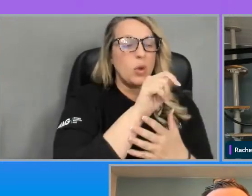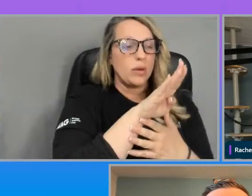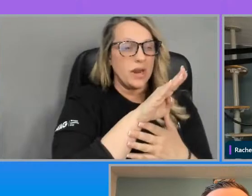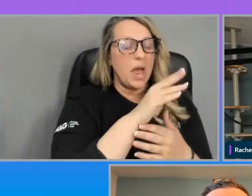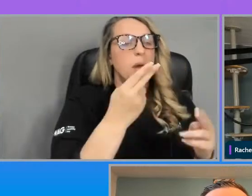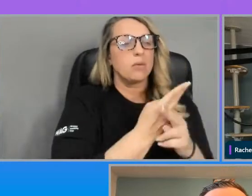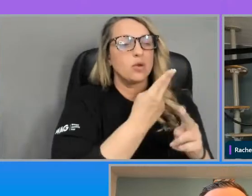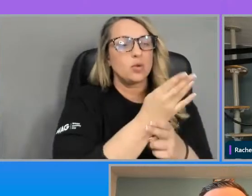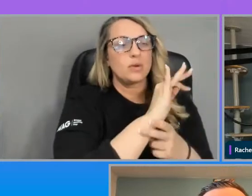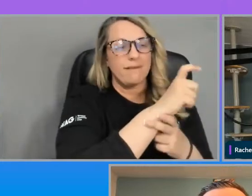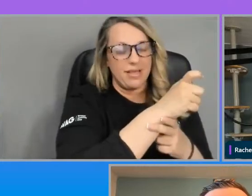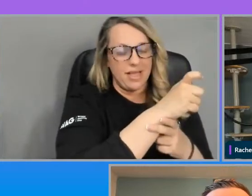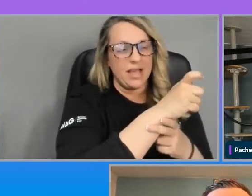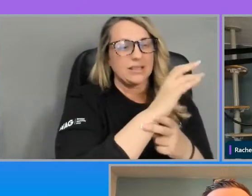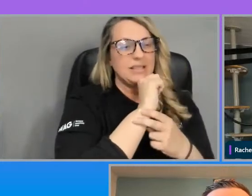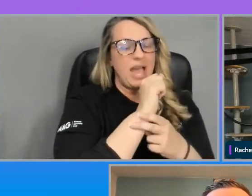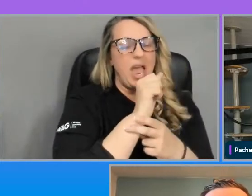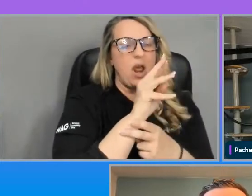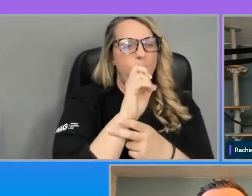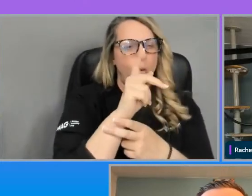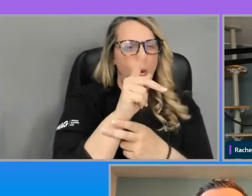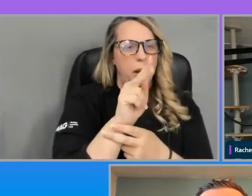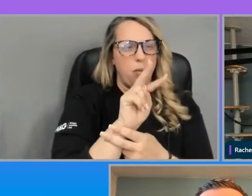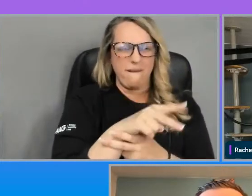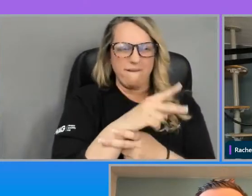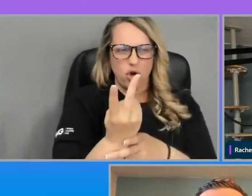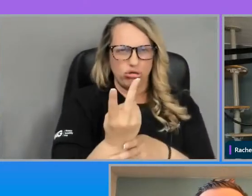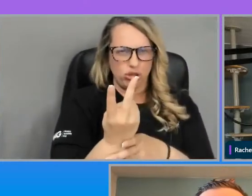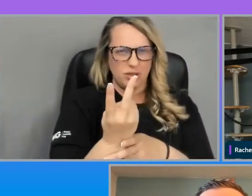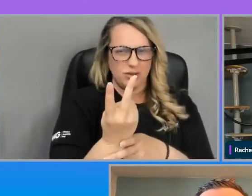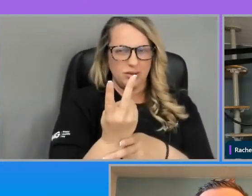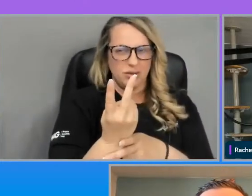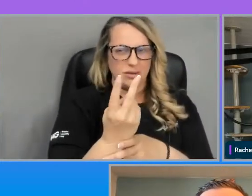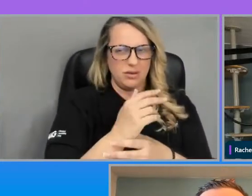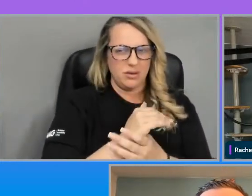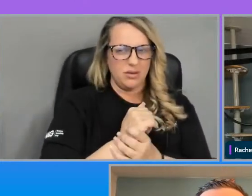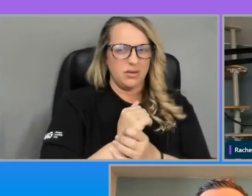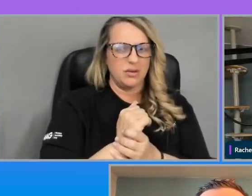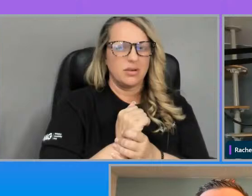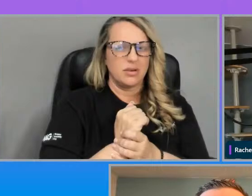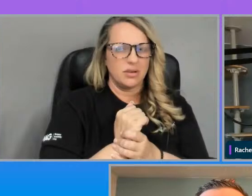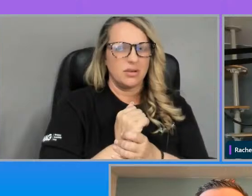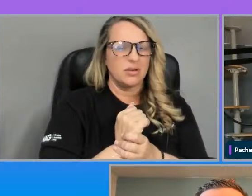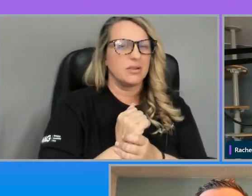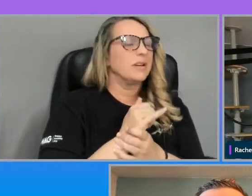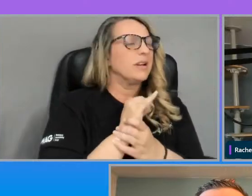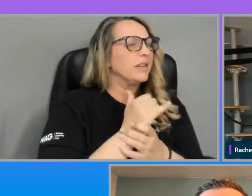flex layout and wrap reverse.